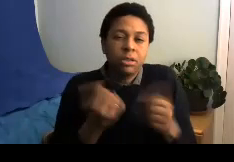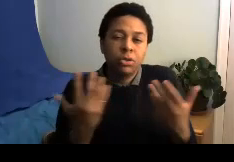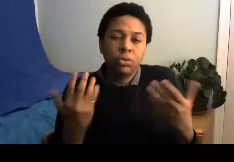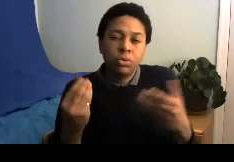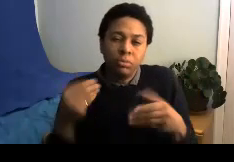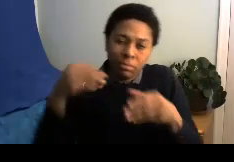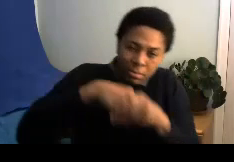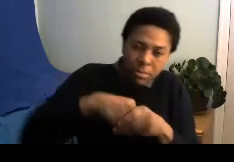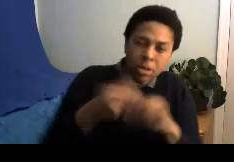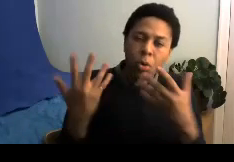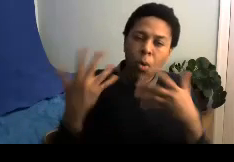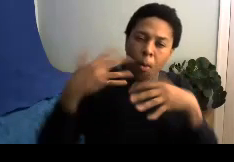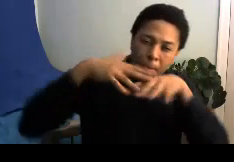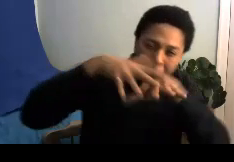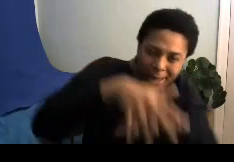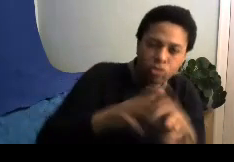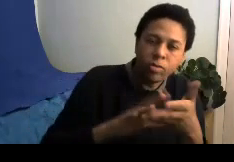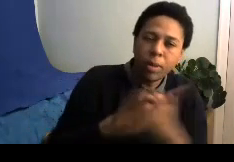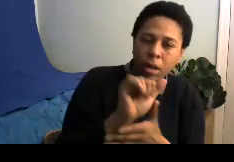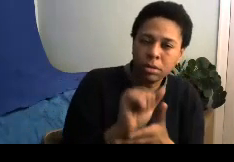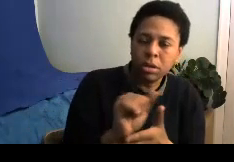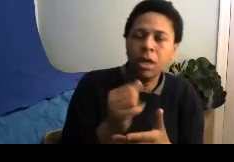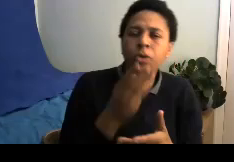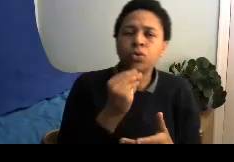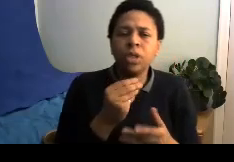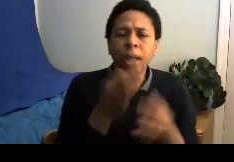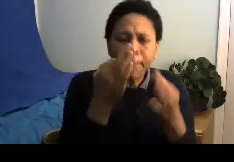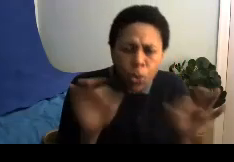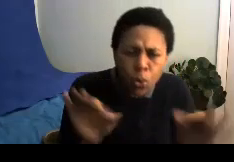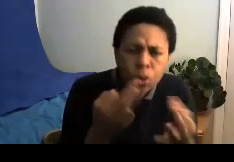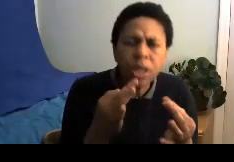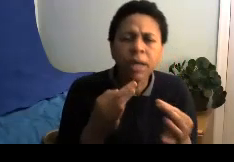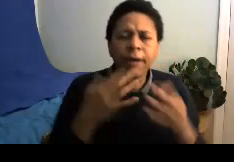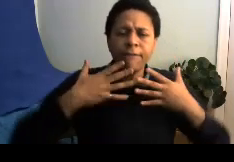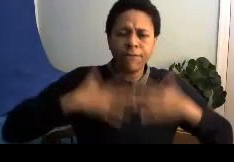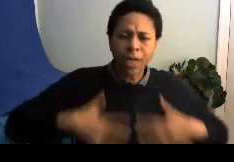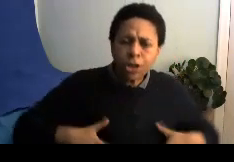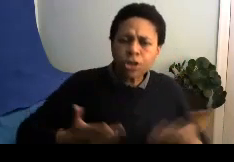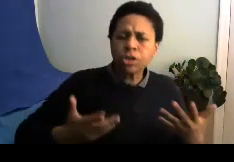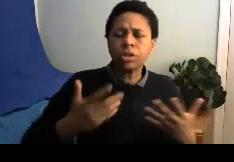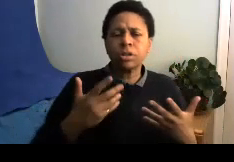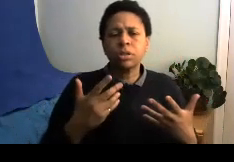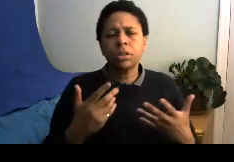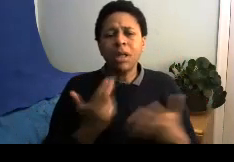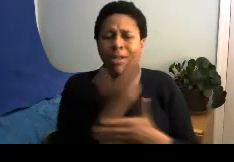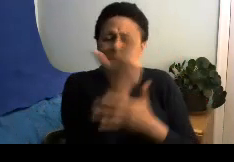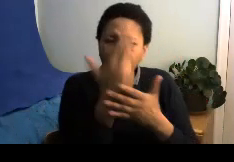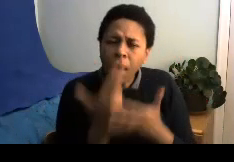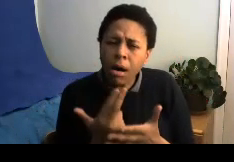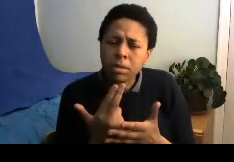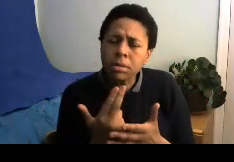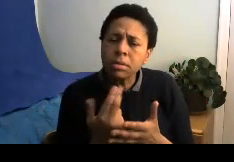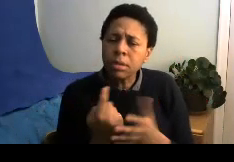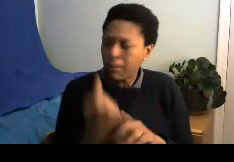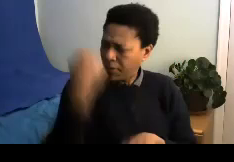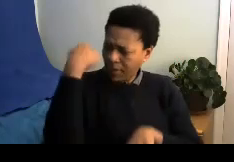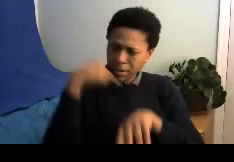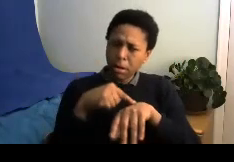culture with music, fashion, food, etc, etc. You know, the art scene at that time, you know, the BLK Art Group was